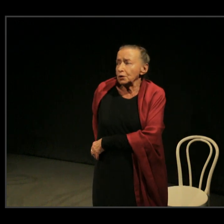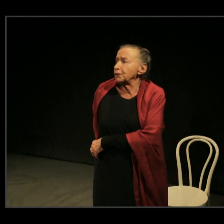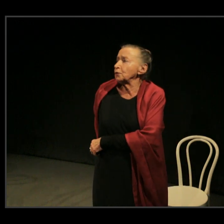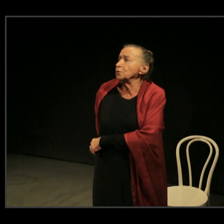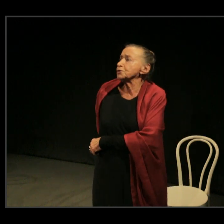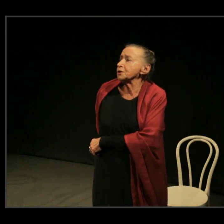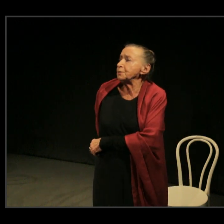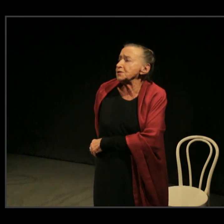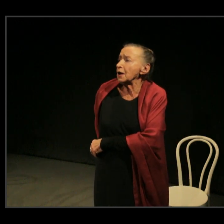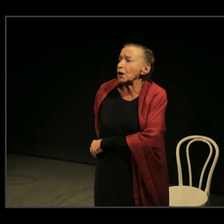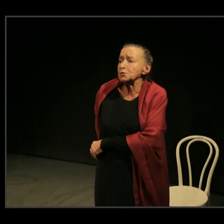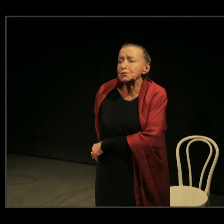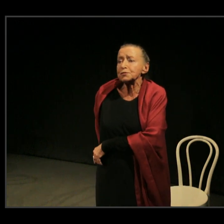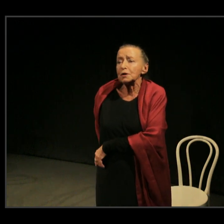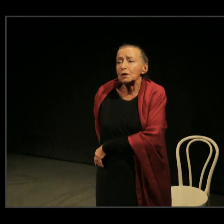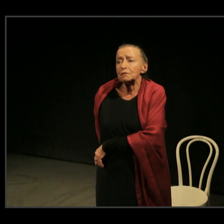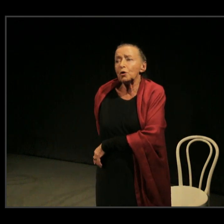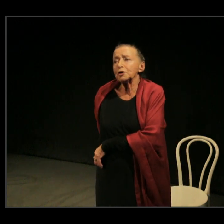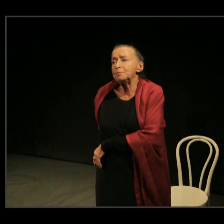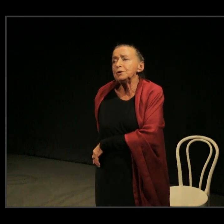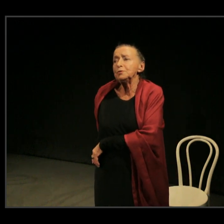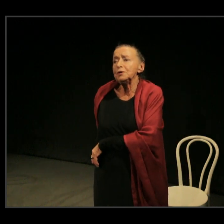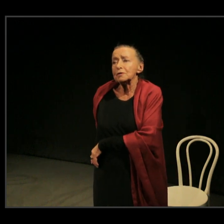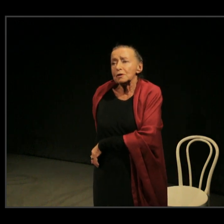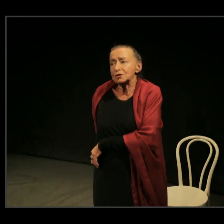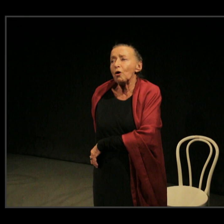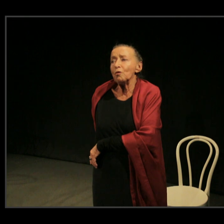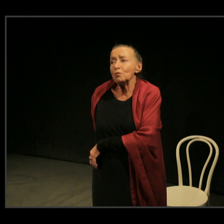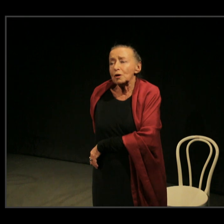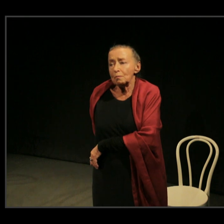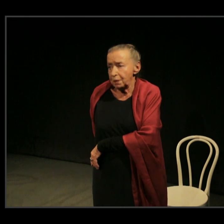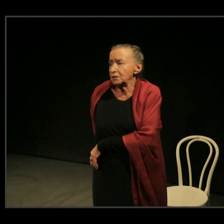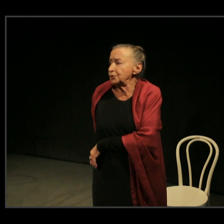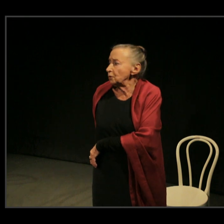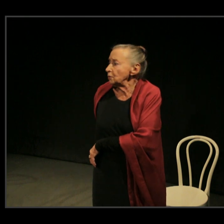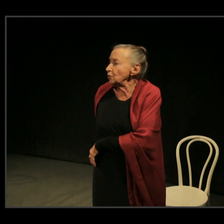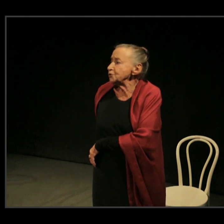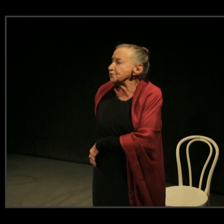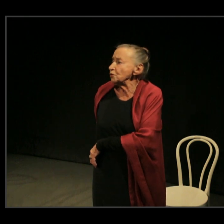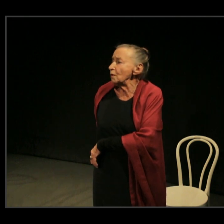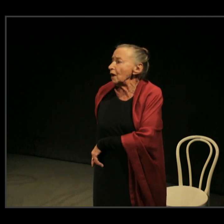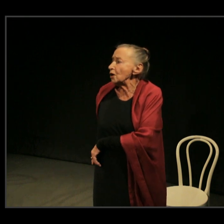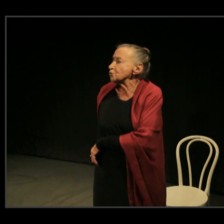So it shall ever be that the home of landscape art is Italy.